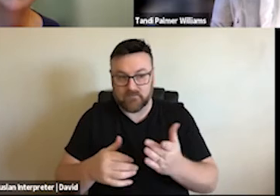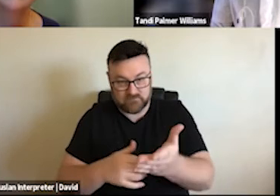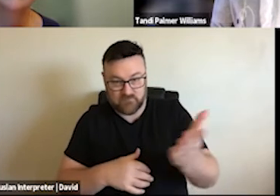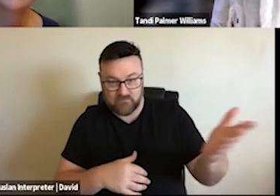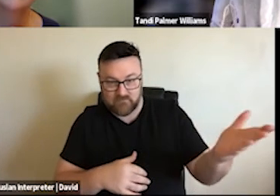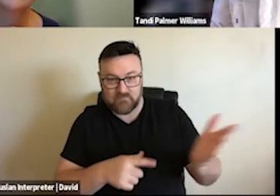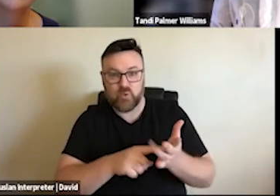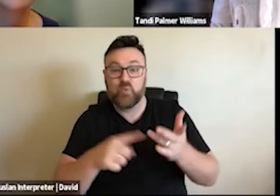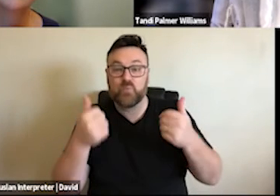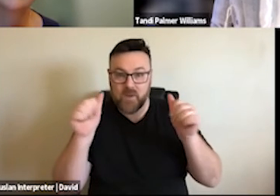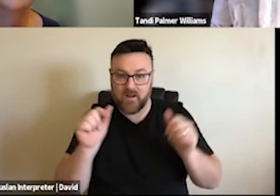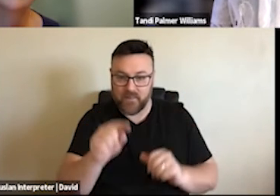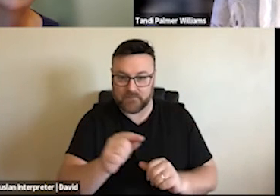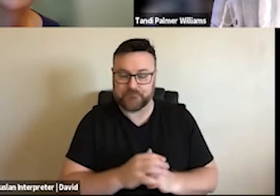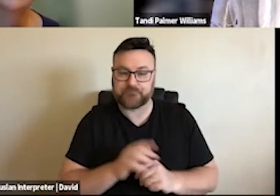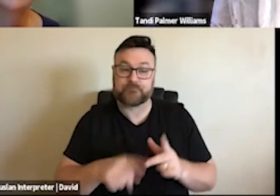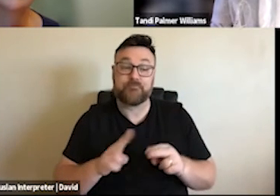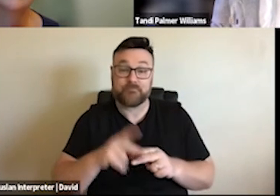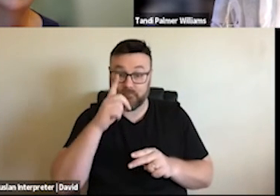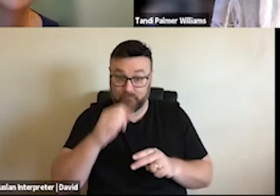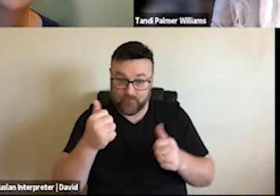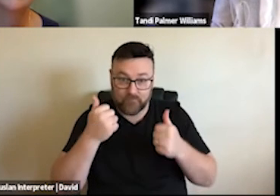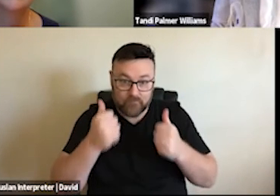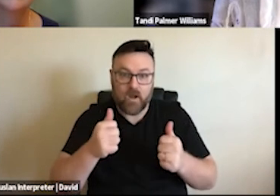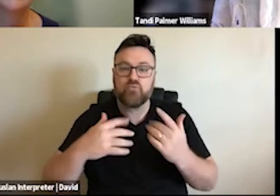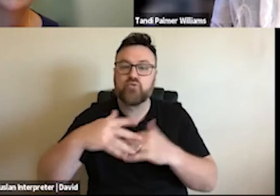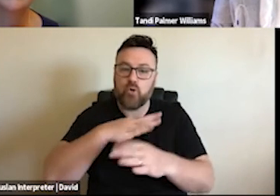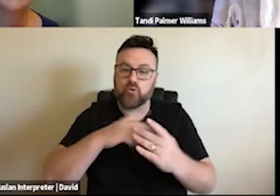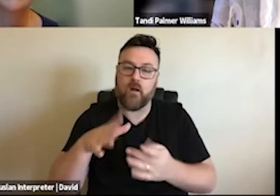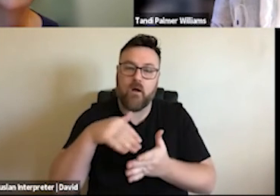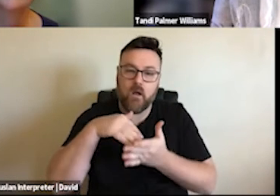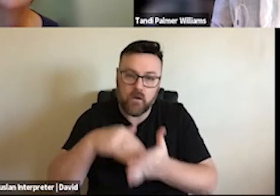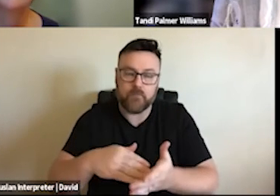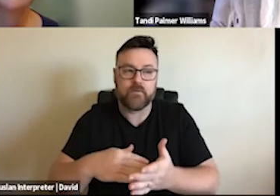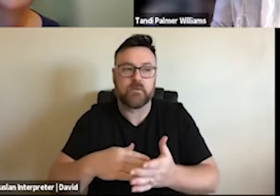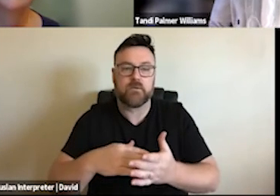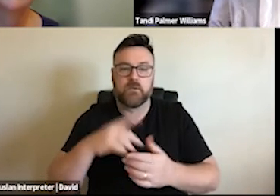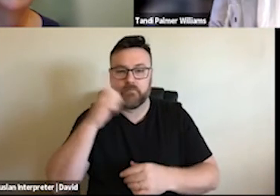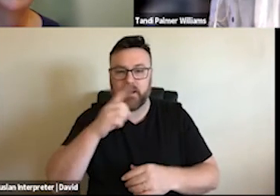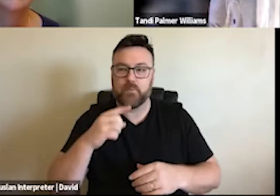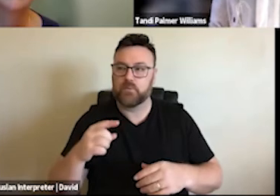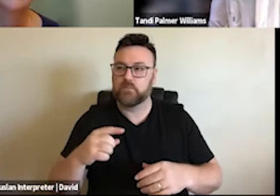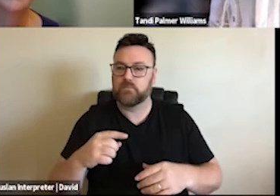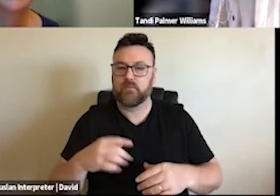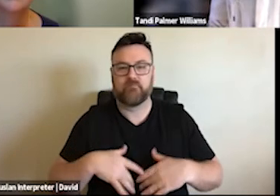that, but when we can create that social moment it really helps audiences show up.